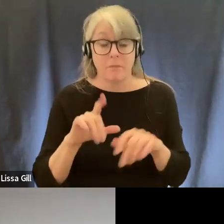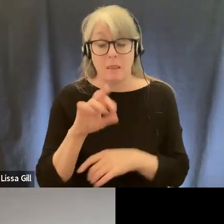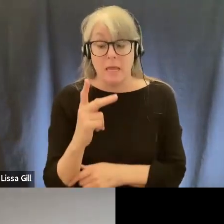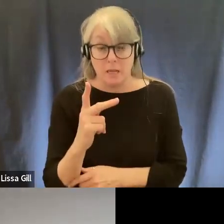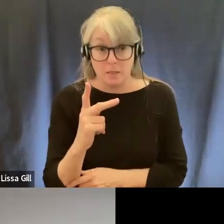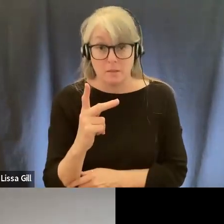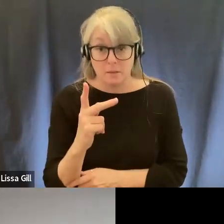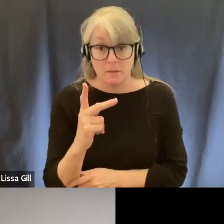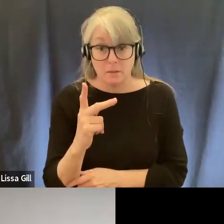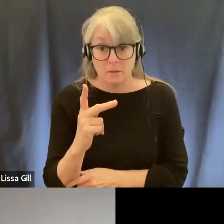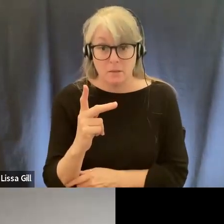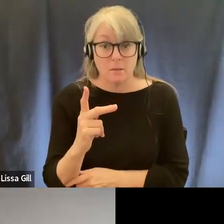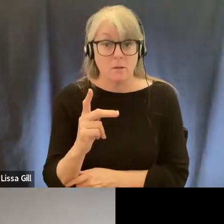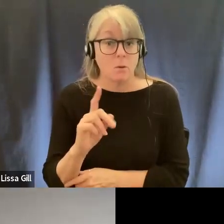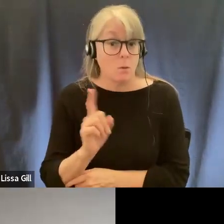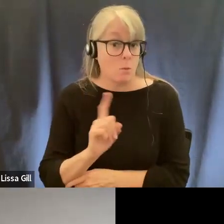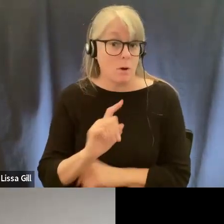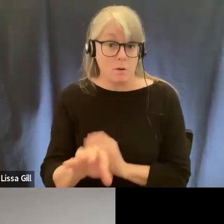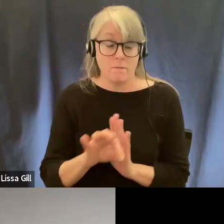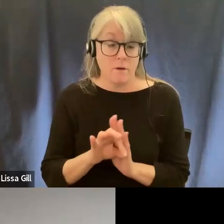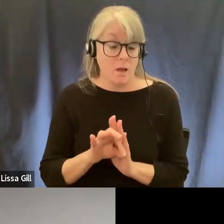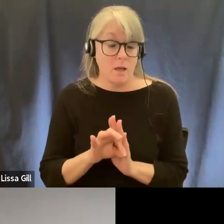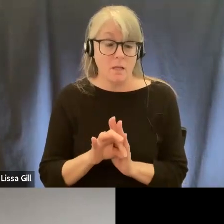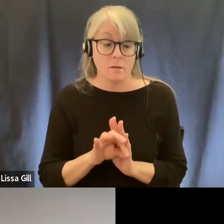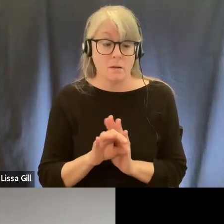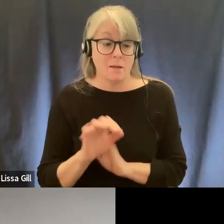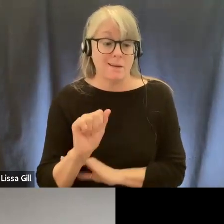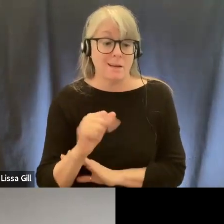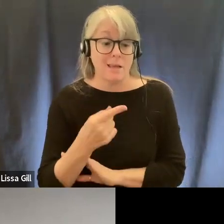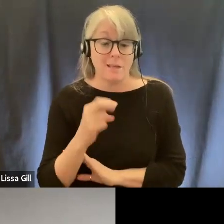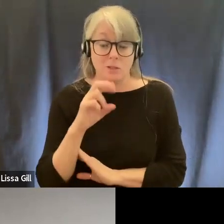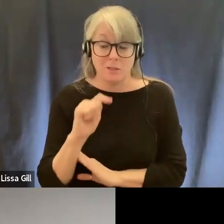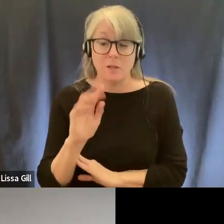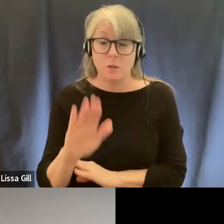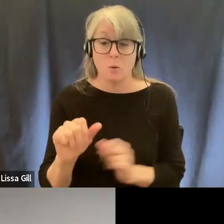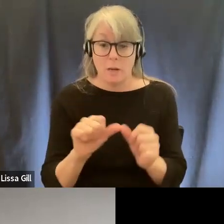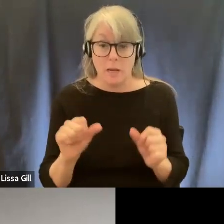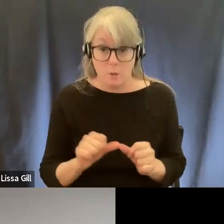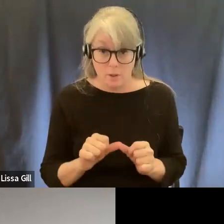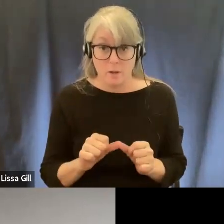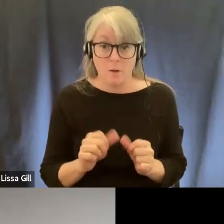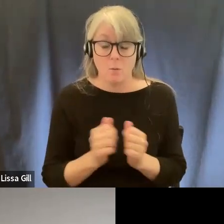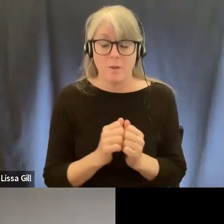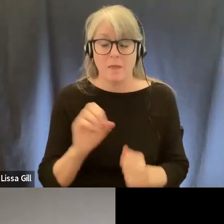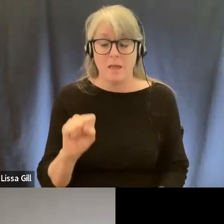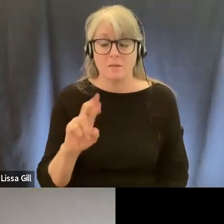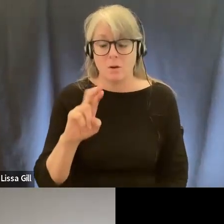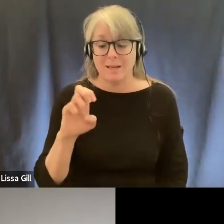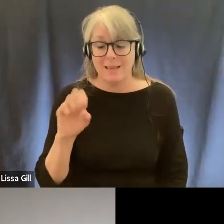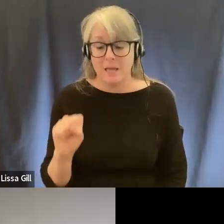For where you can find a real estate agent in your area with the SRES designation. So this is a nationwide program.